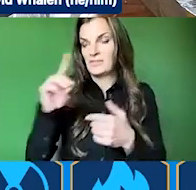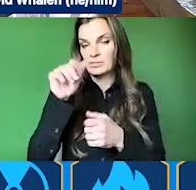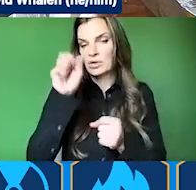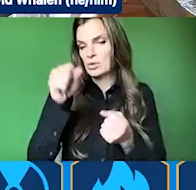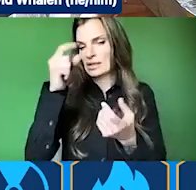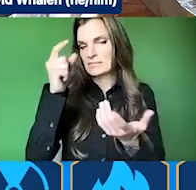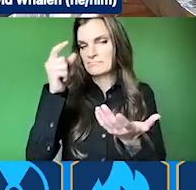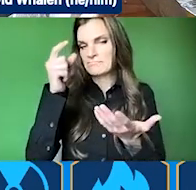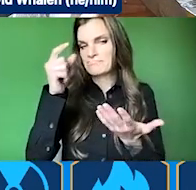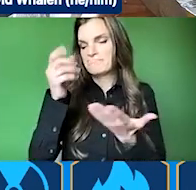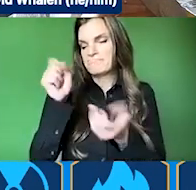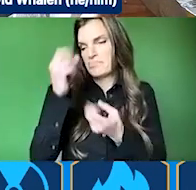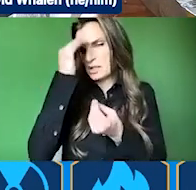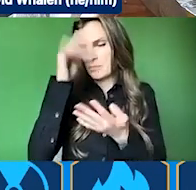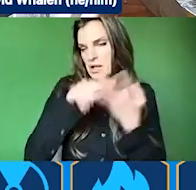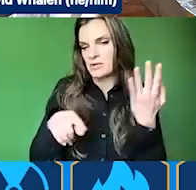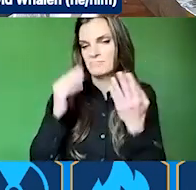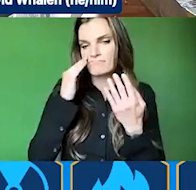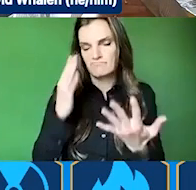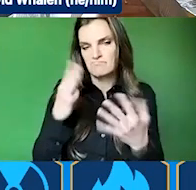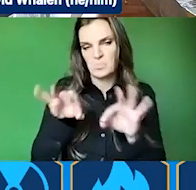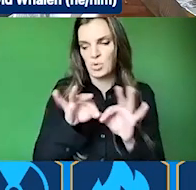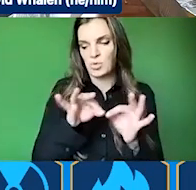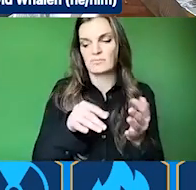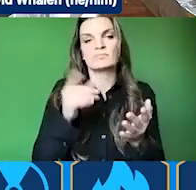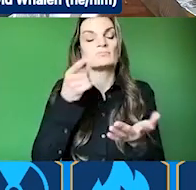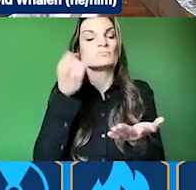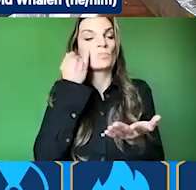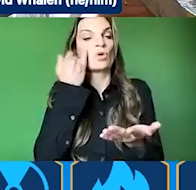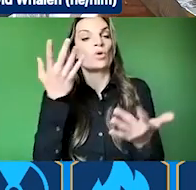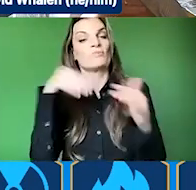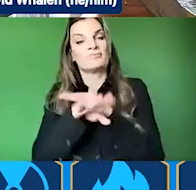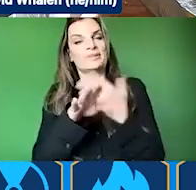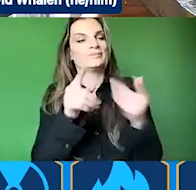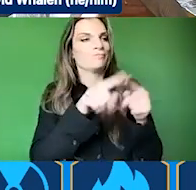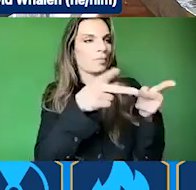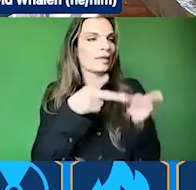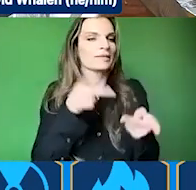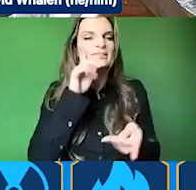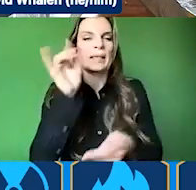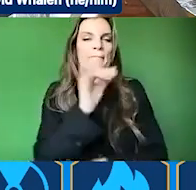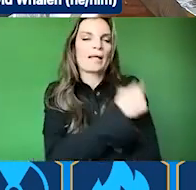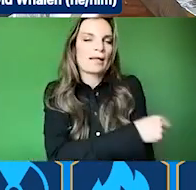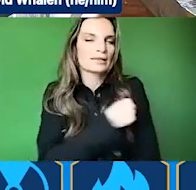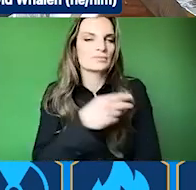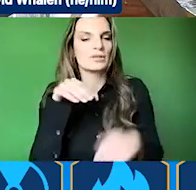into a hospital or institutional setting where you are worried about these things we have been talking about around informal